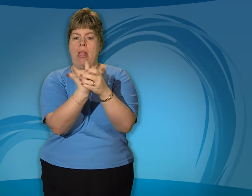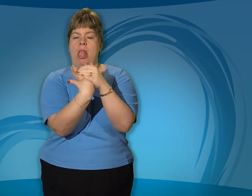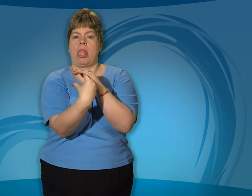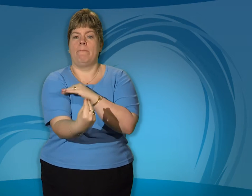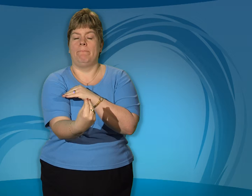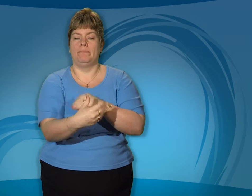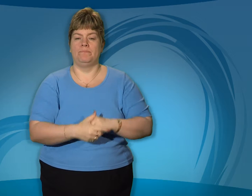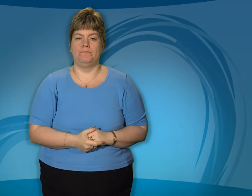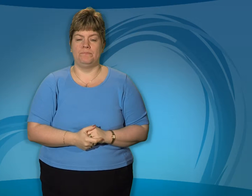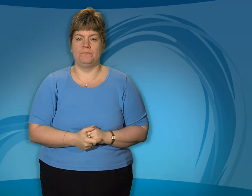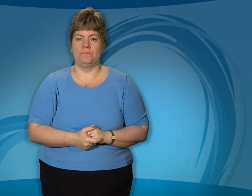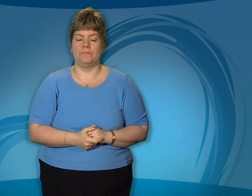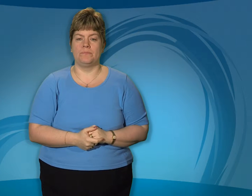to shrivel away.